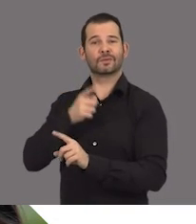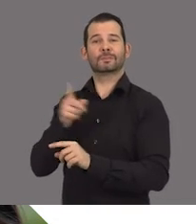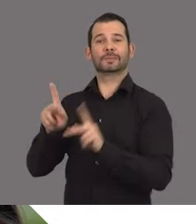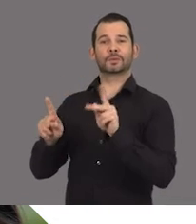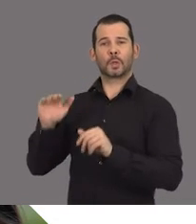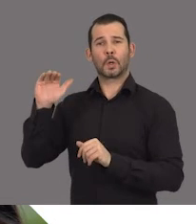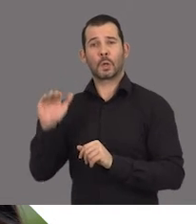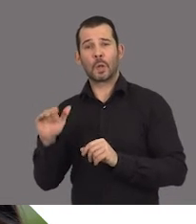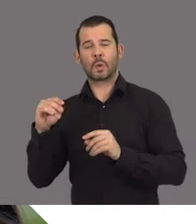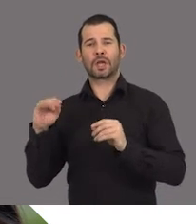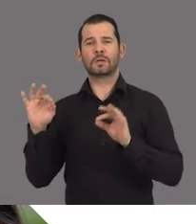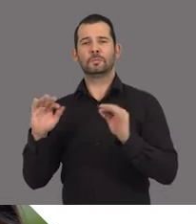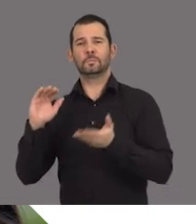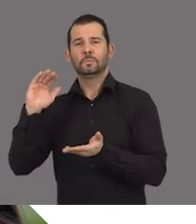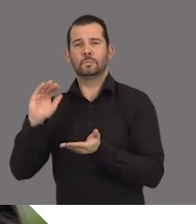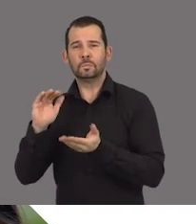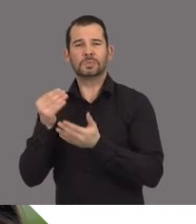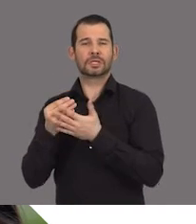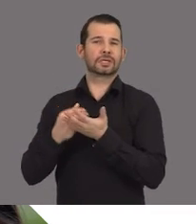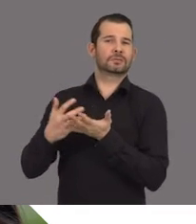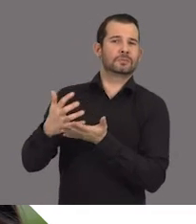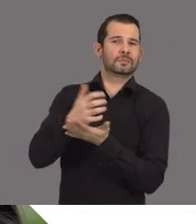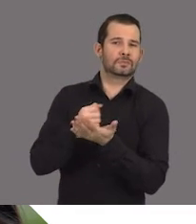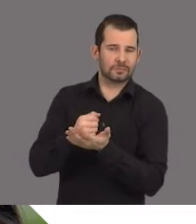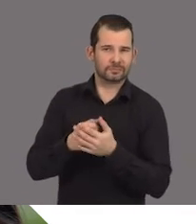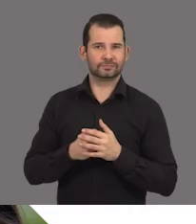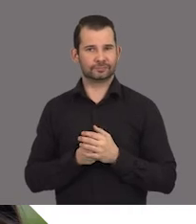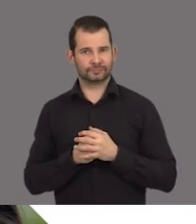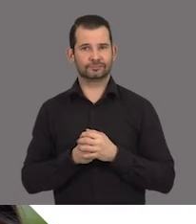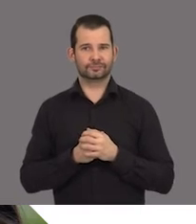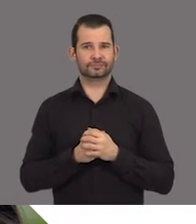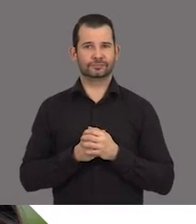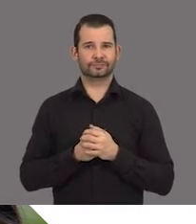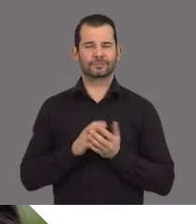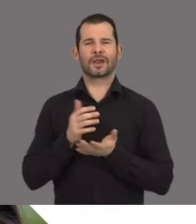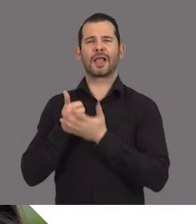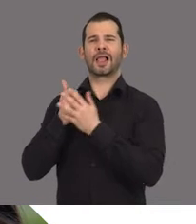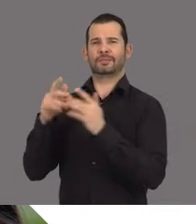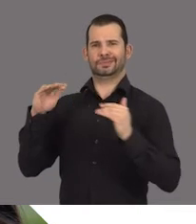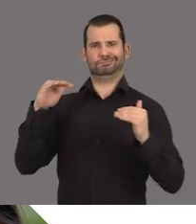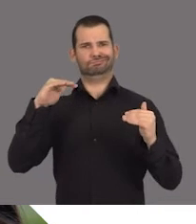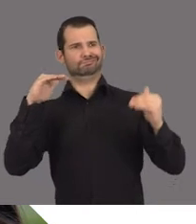It helps offset the GST or HST they pay on goods and services.